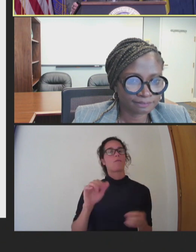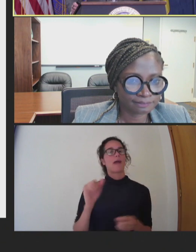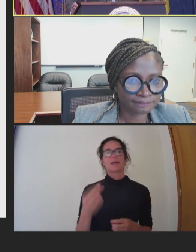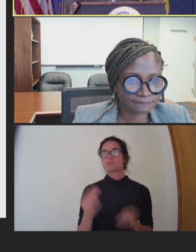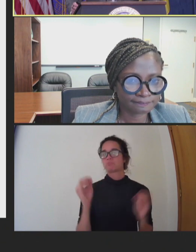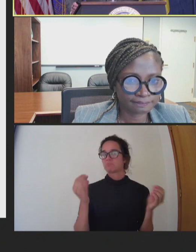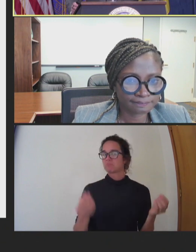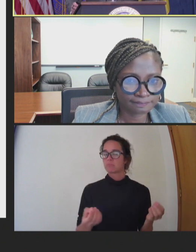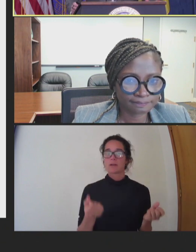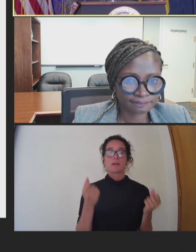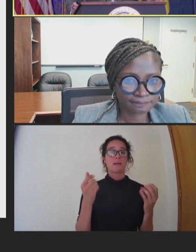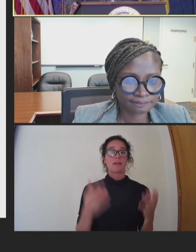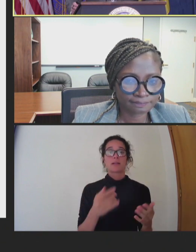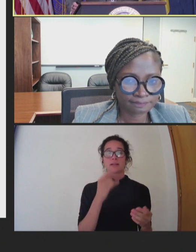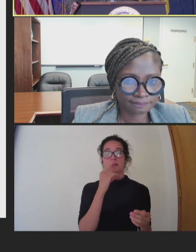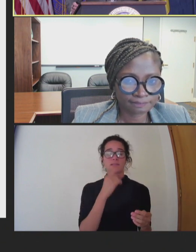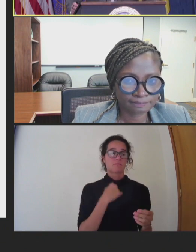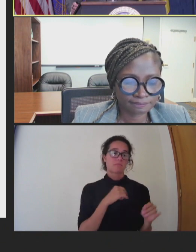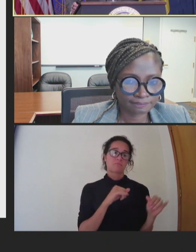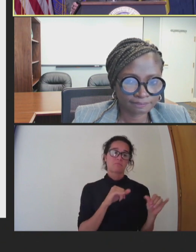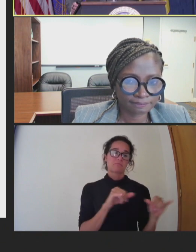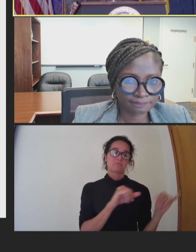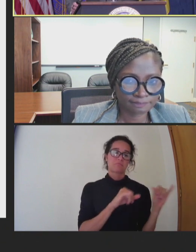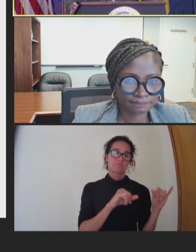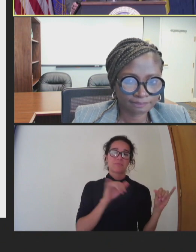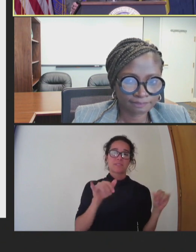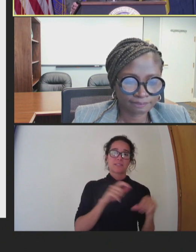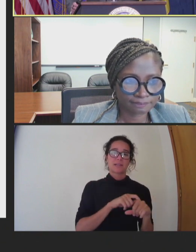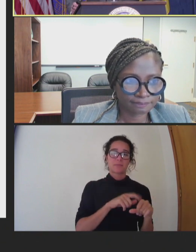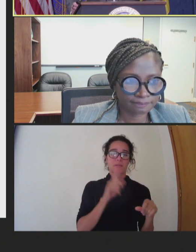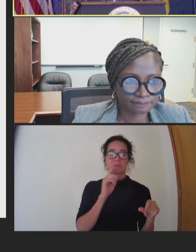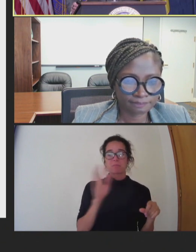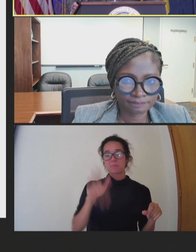the ER with those very same symptoms at that time of the year. It's very common.